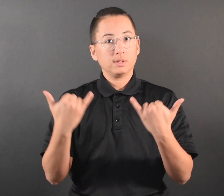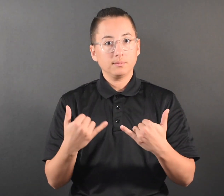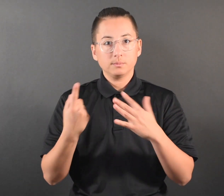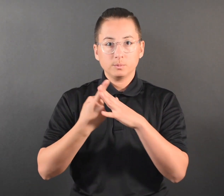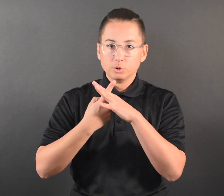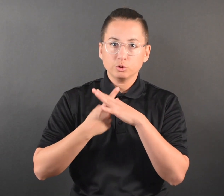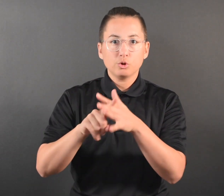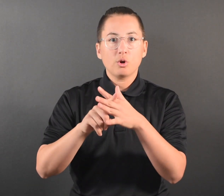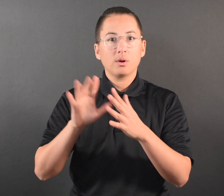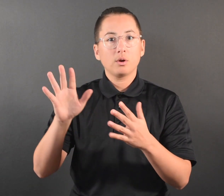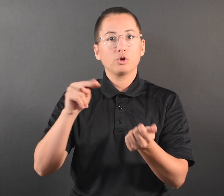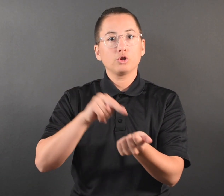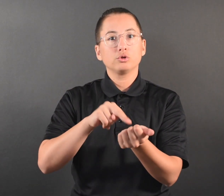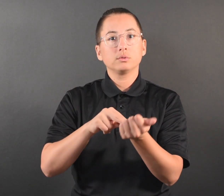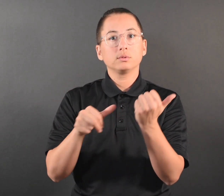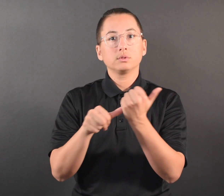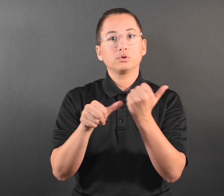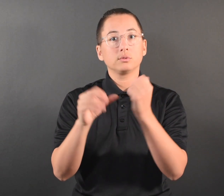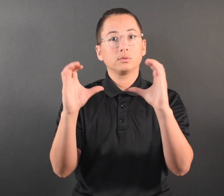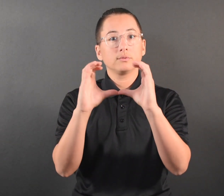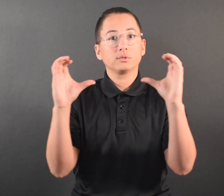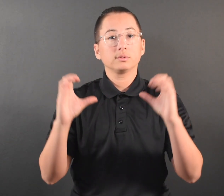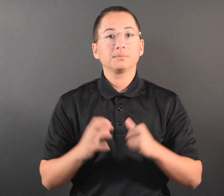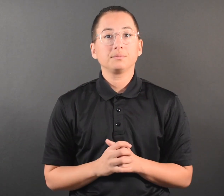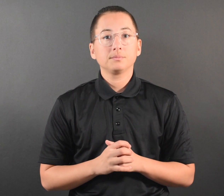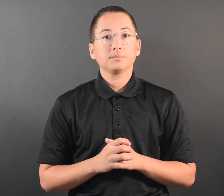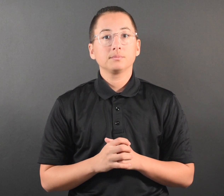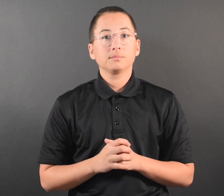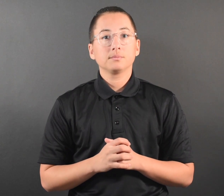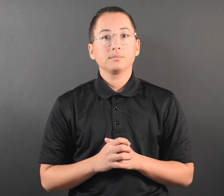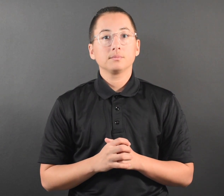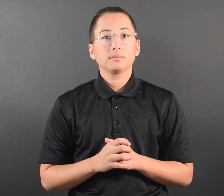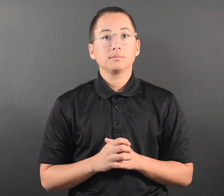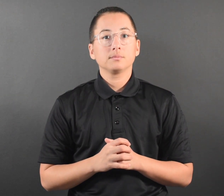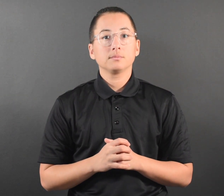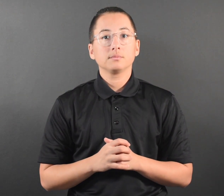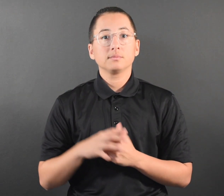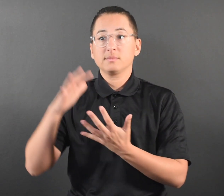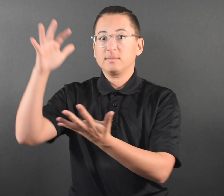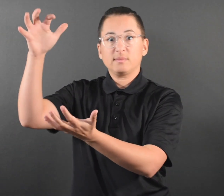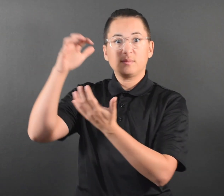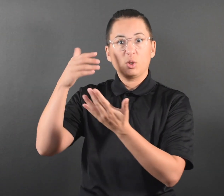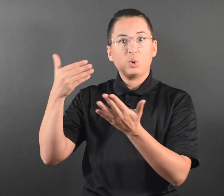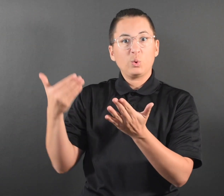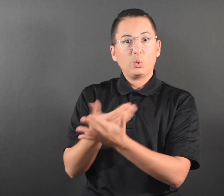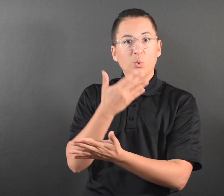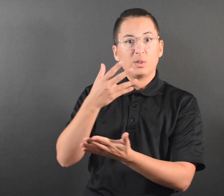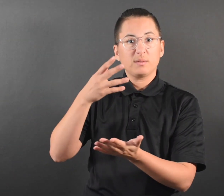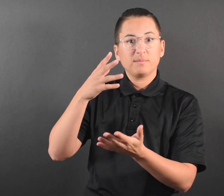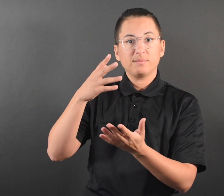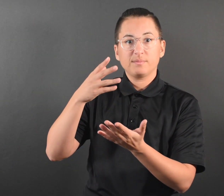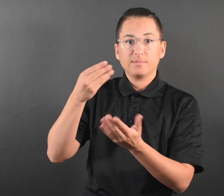on their nursing assistant certification! With additional funding secured for theNext